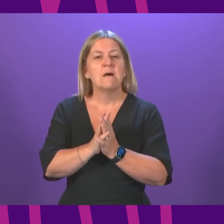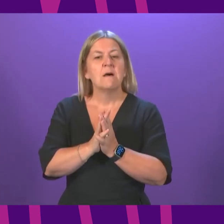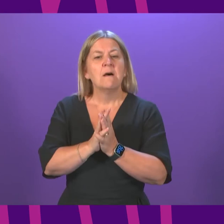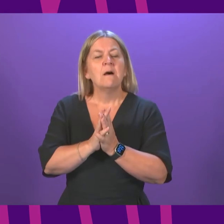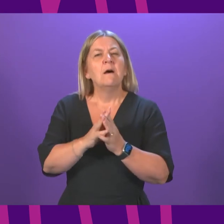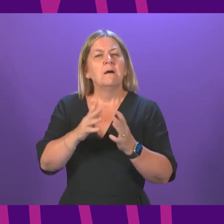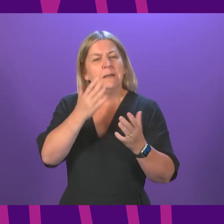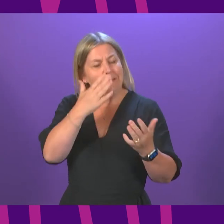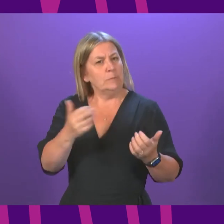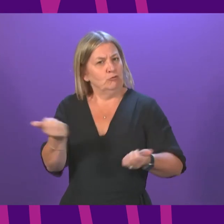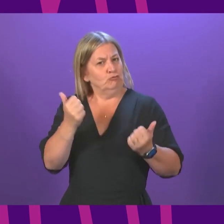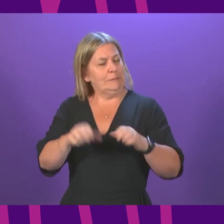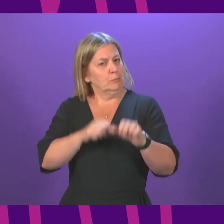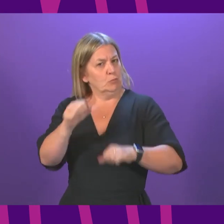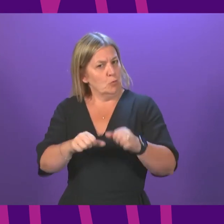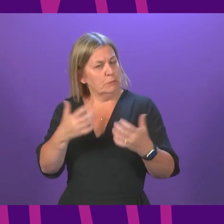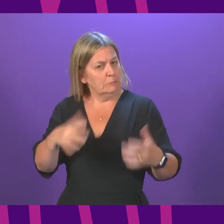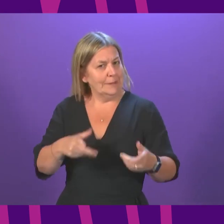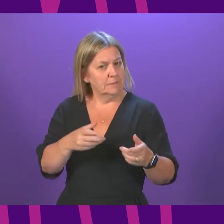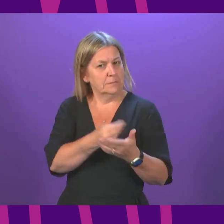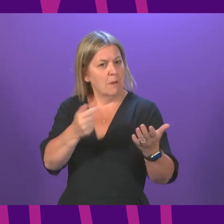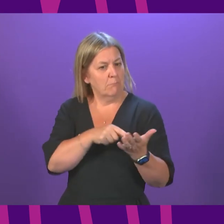reasonable progress has been made in relation to the points that were raised in the chamber